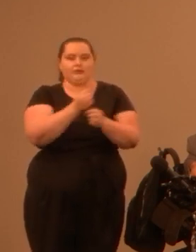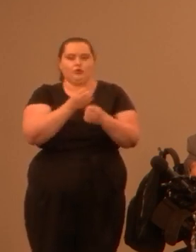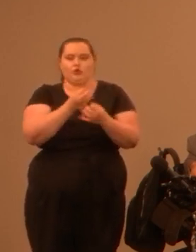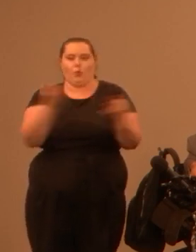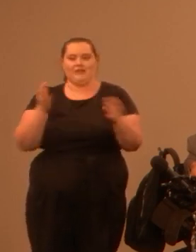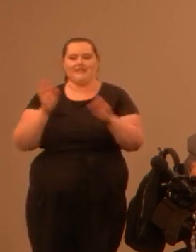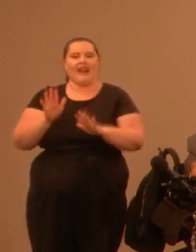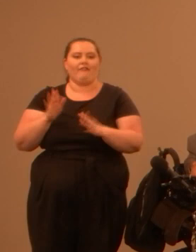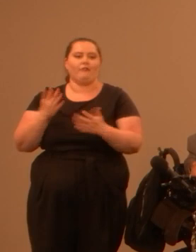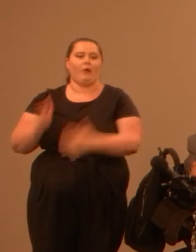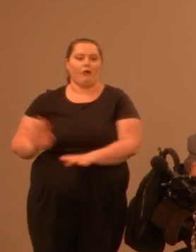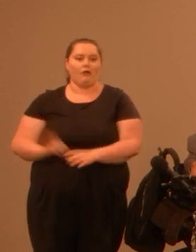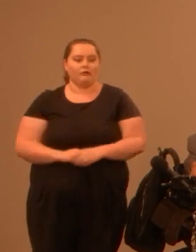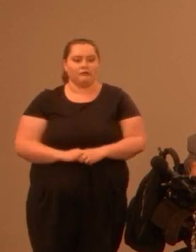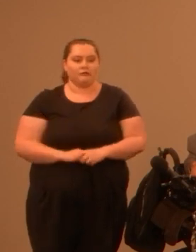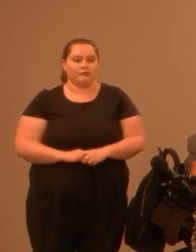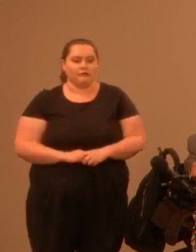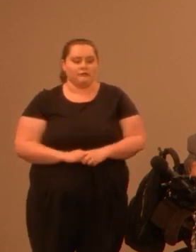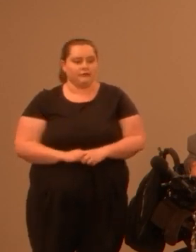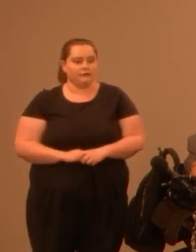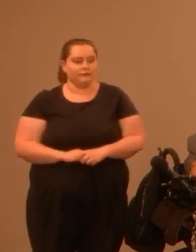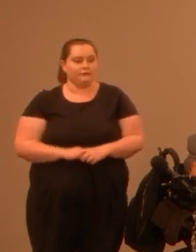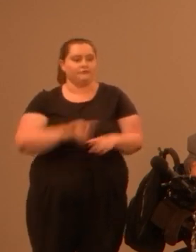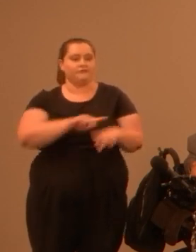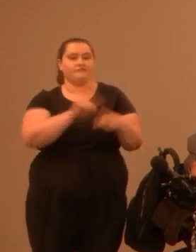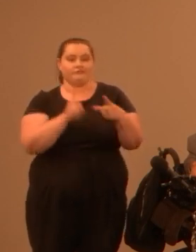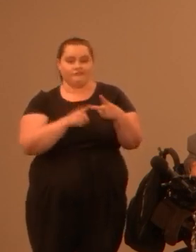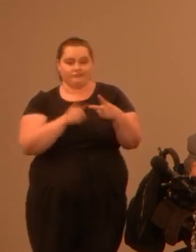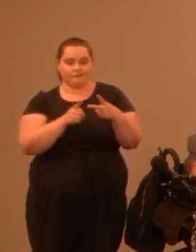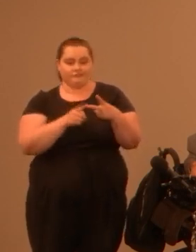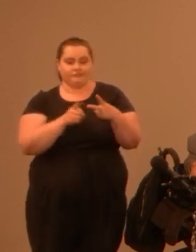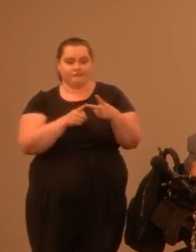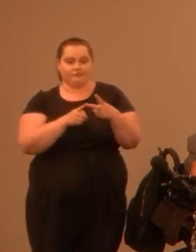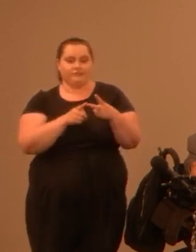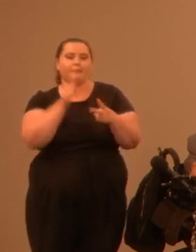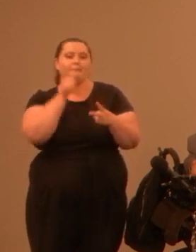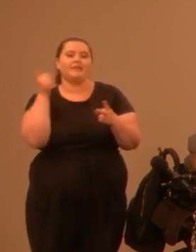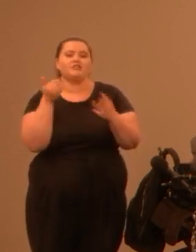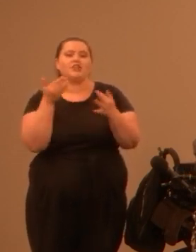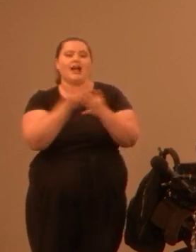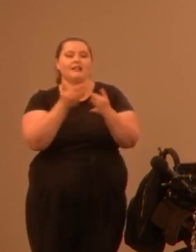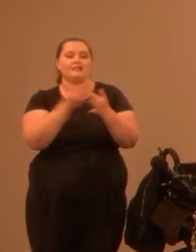The second nomination is the Beach Access Working Group run